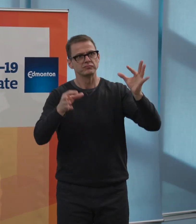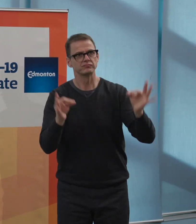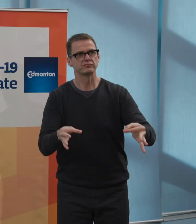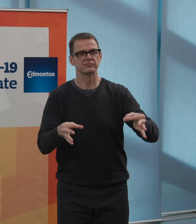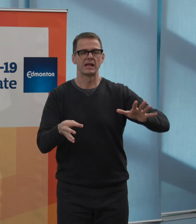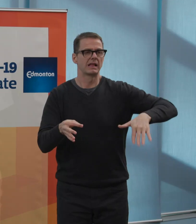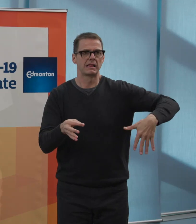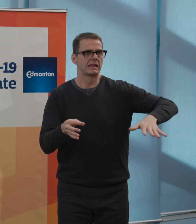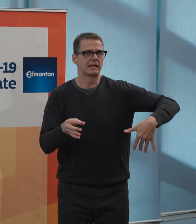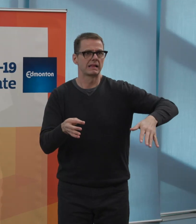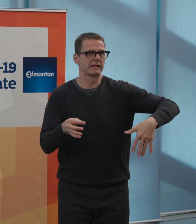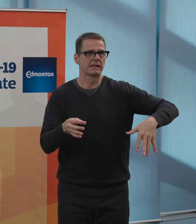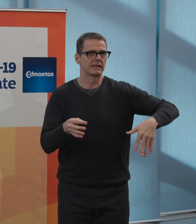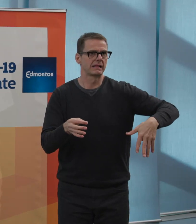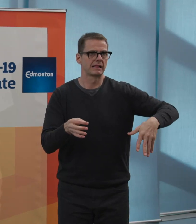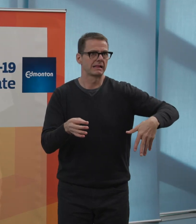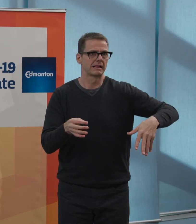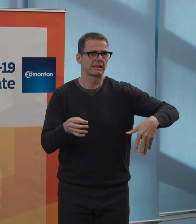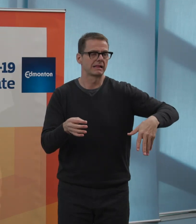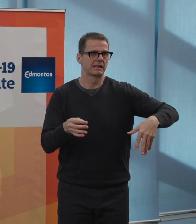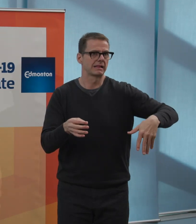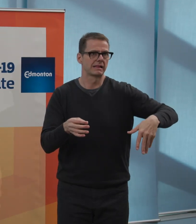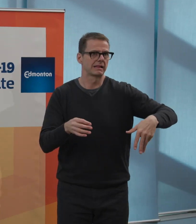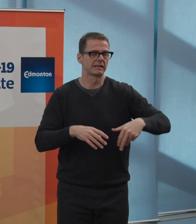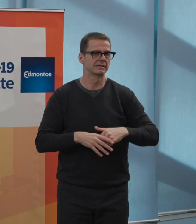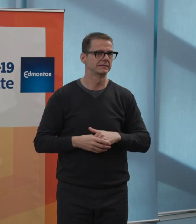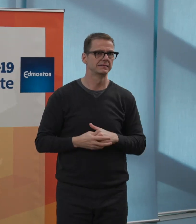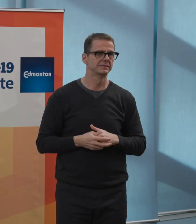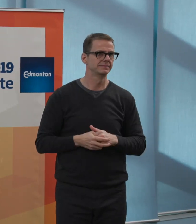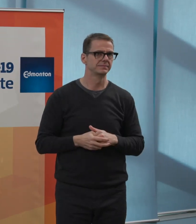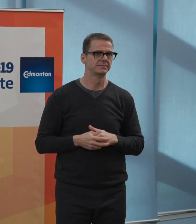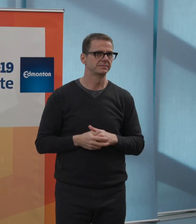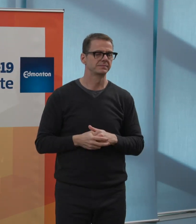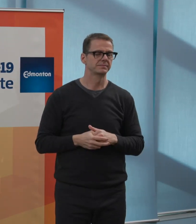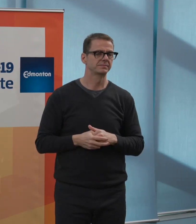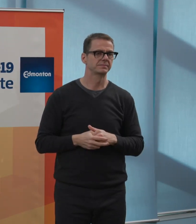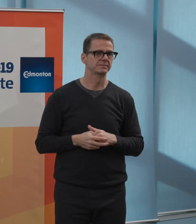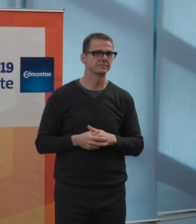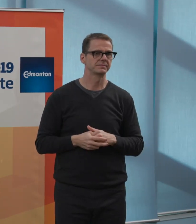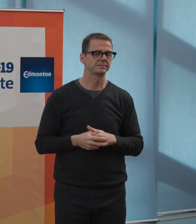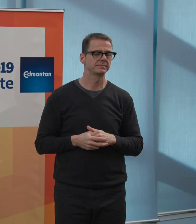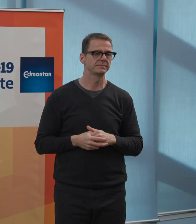we would revisit this but as it stands at this point in time we have we don't